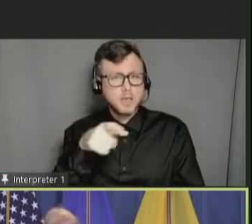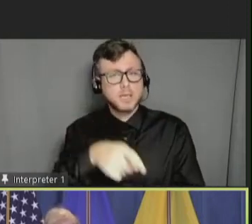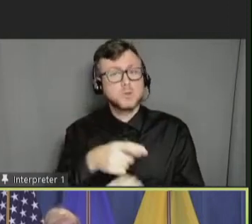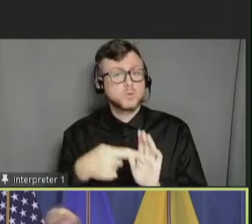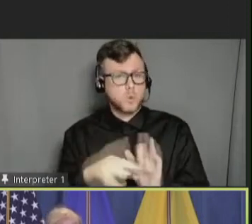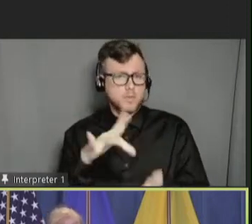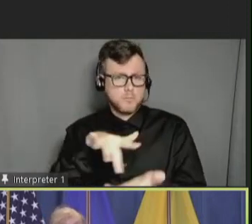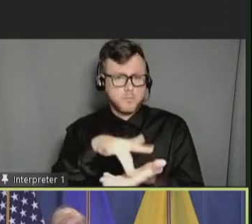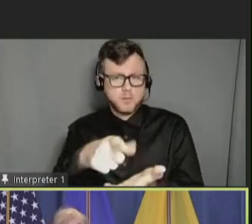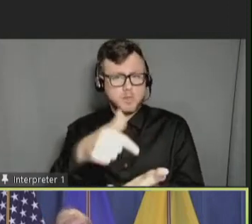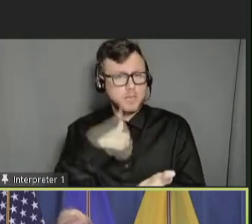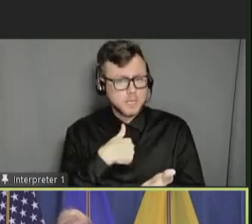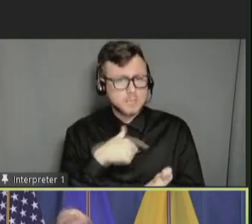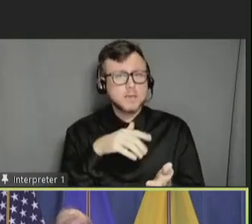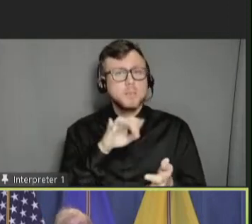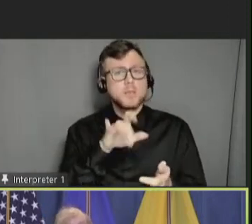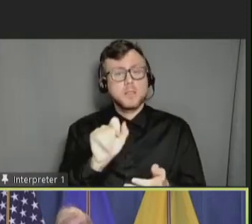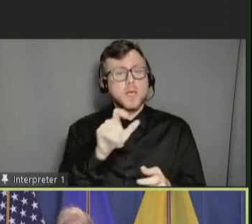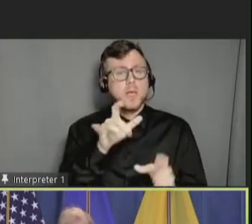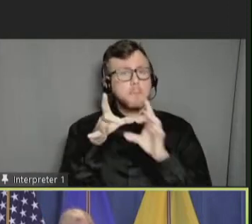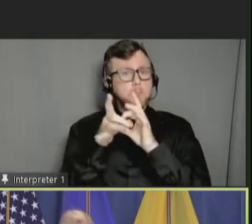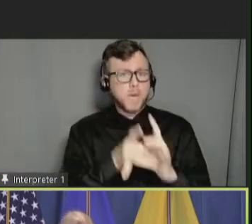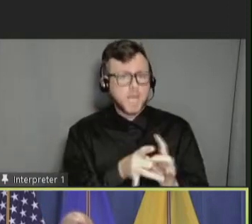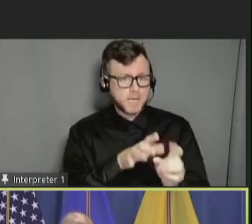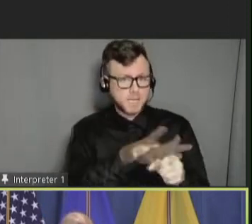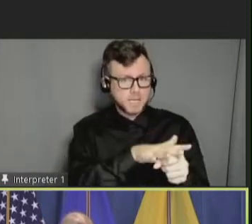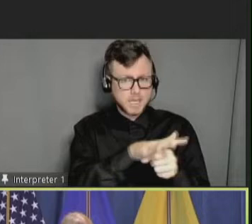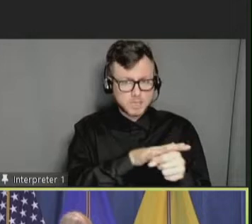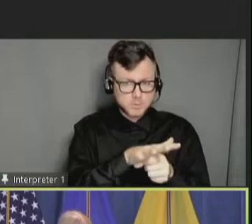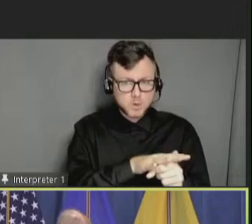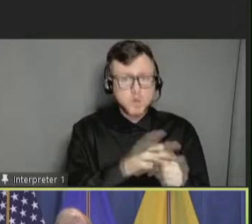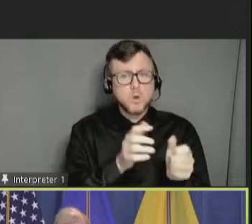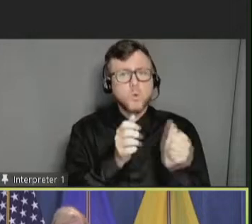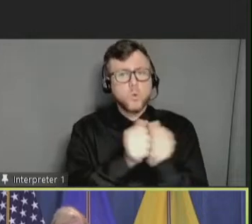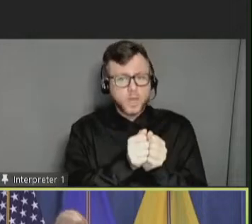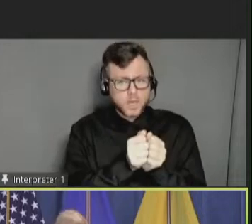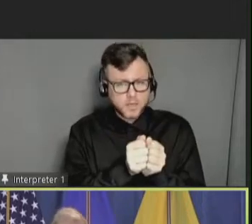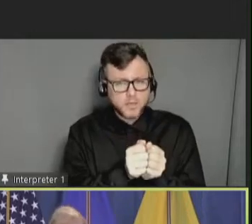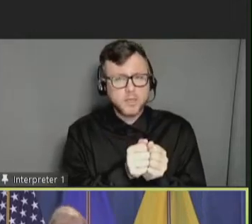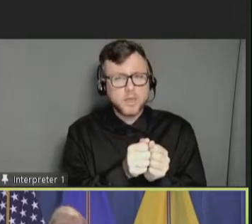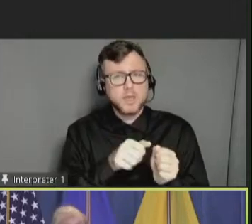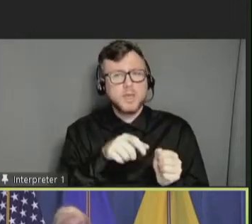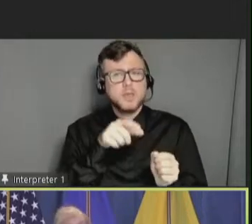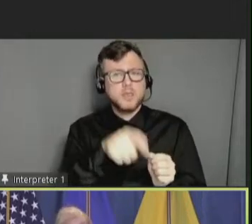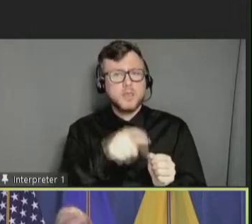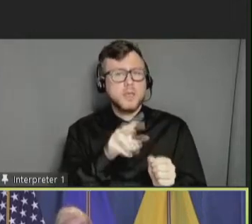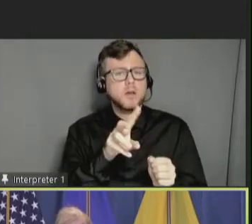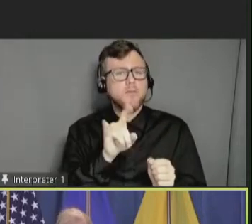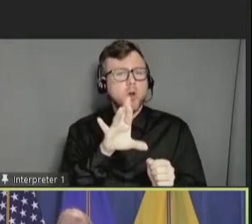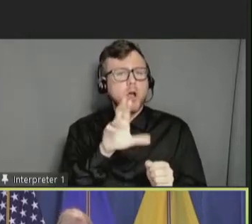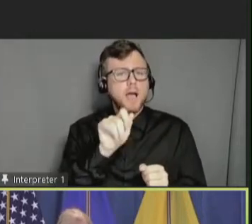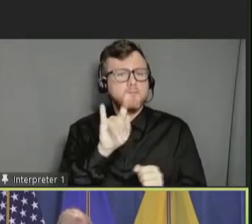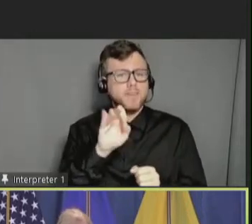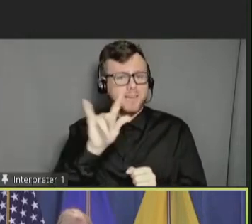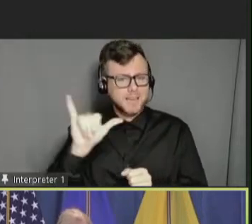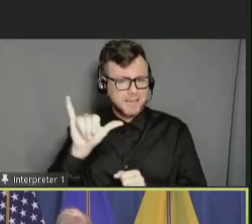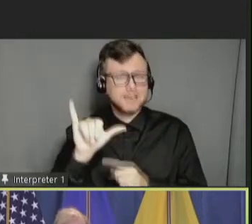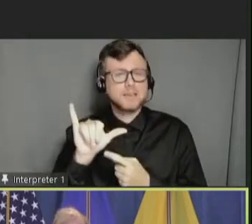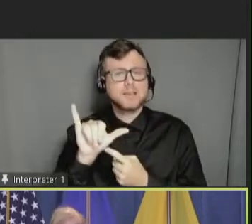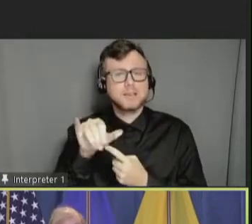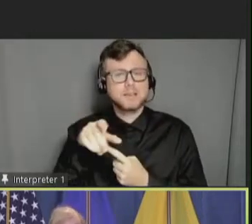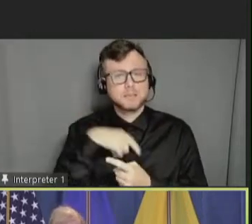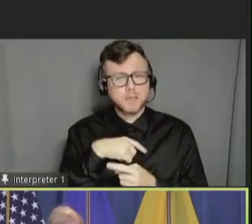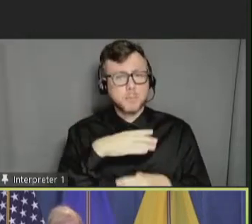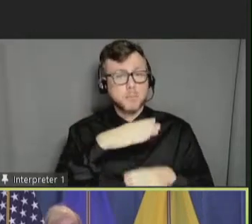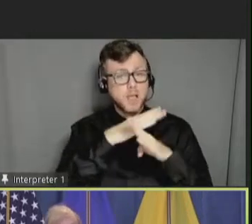site on HVEM. But it binds with higher affinity. So, it blocks BTLA binding, and thereby prevents